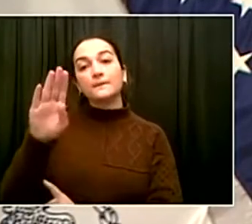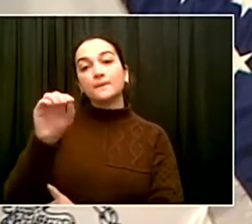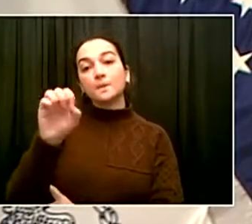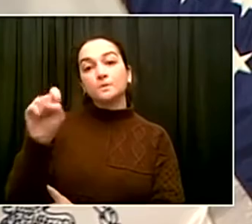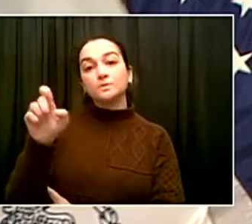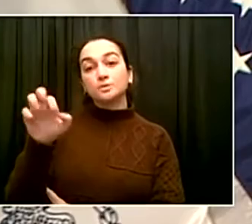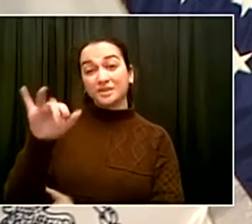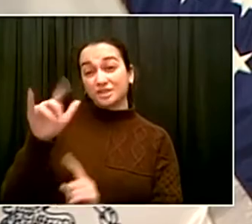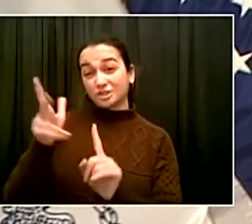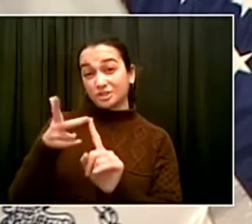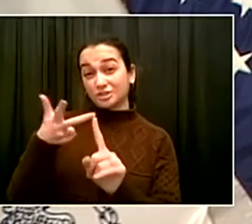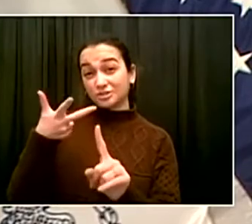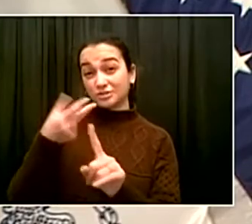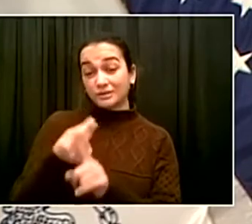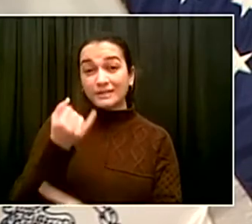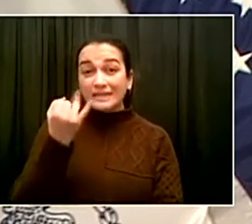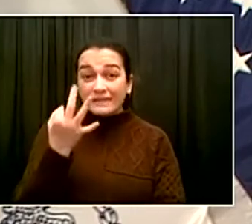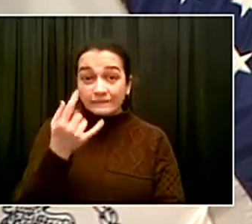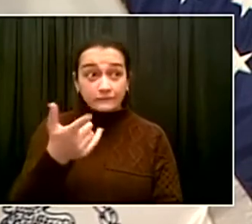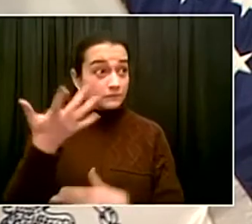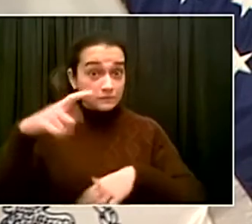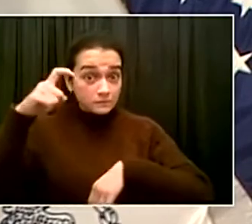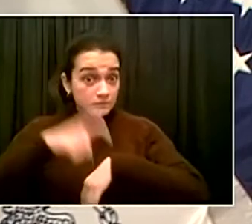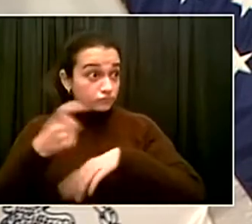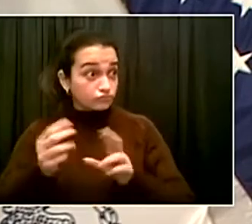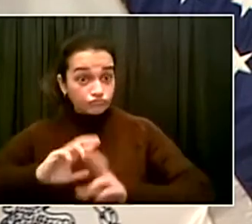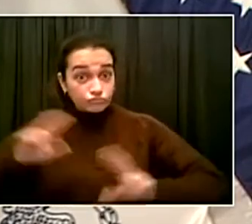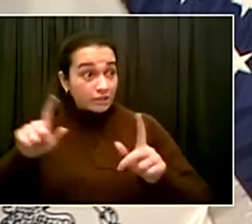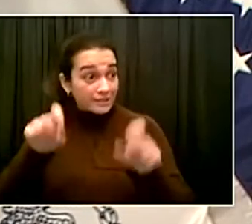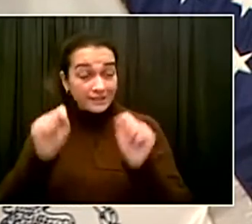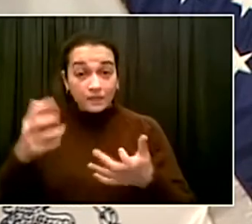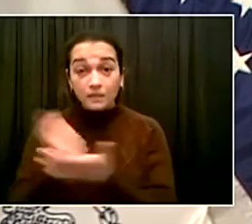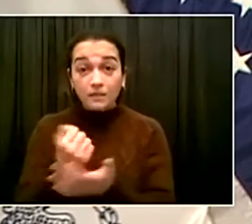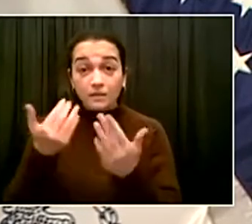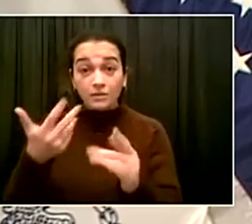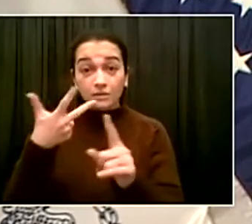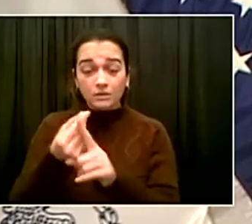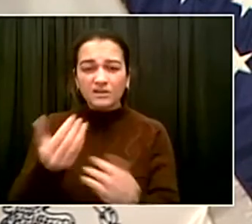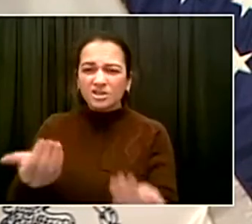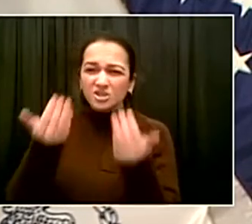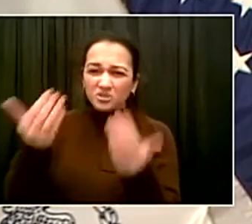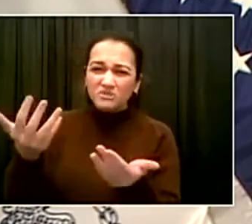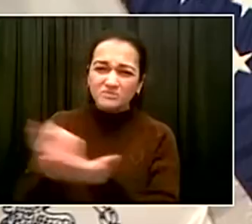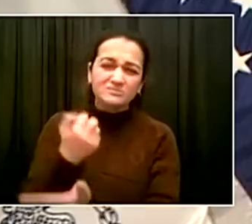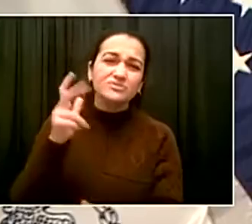YORKERS CAN GET BOOSTER SHOTS RIGHT NOW, OR WILL BE ELIGIBLE SOON. EVERYONE WHO QUALIFIES FOR A BOOSTER SHOULD GET IT,